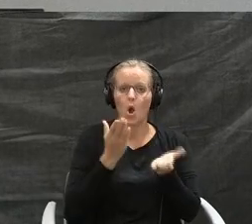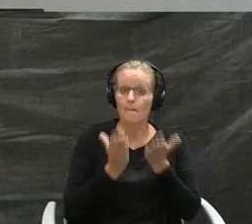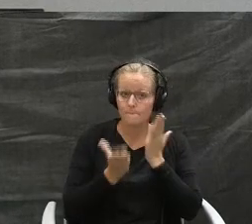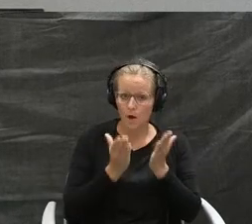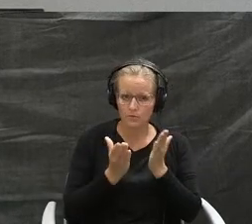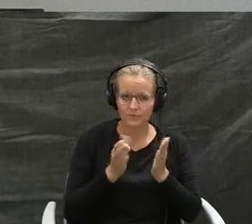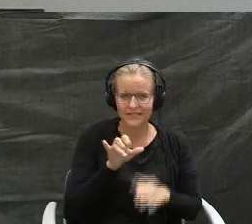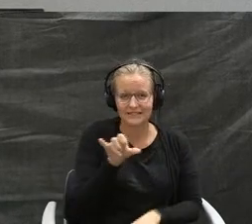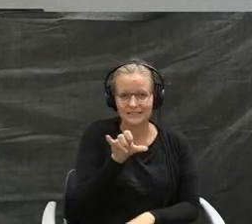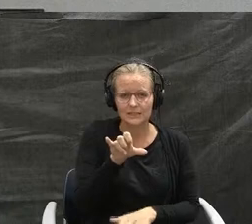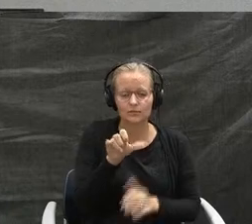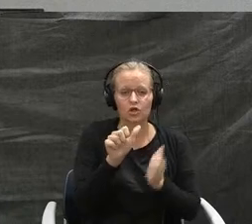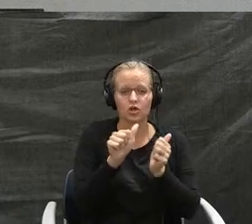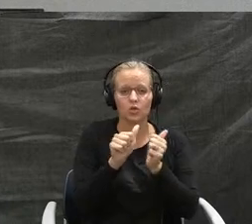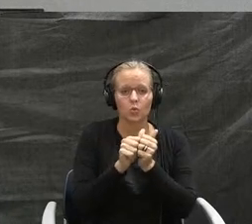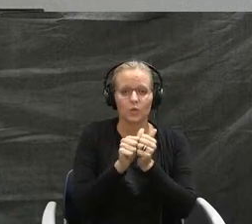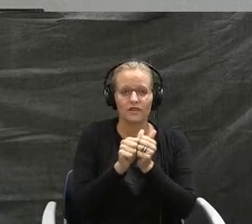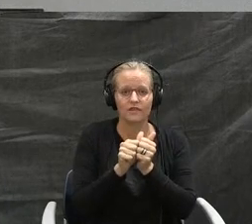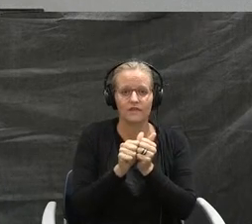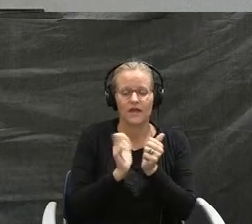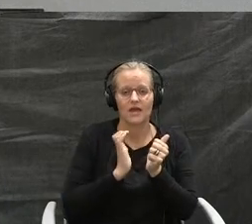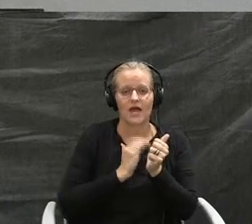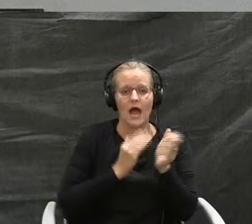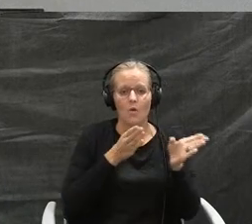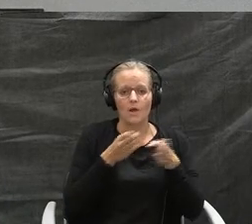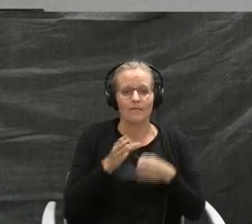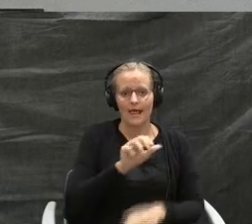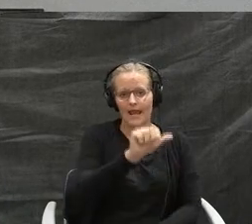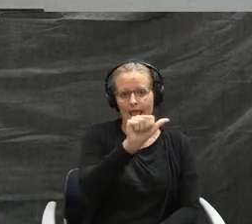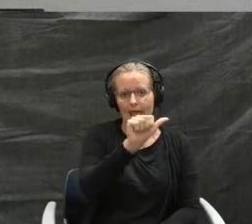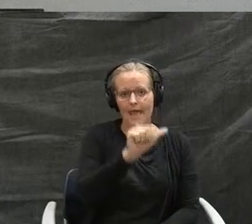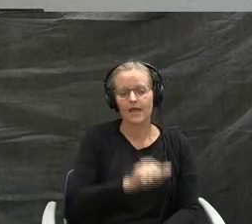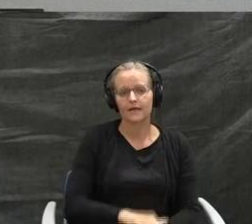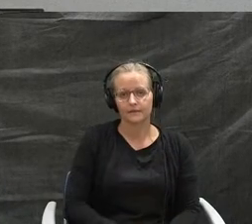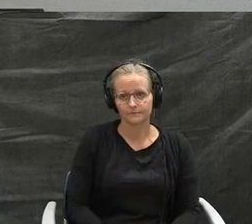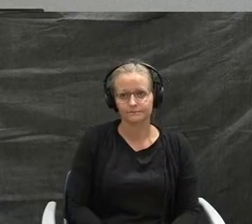are actually plan a that we had option 3 plan A.